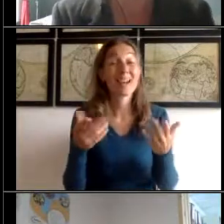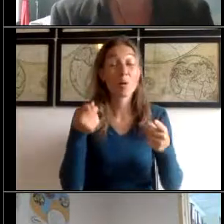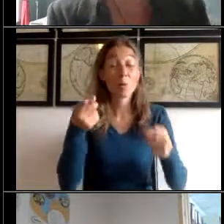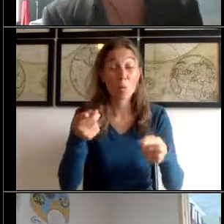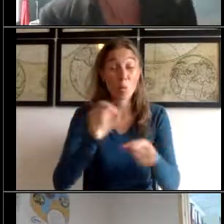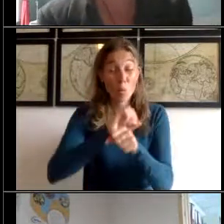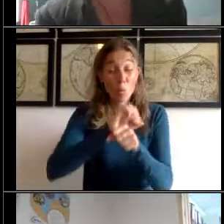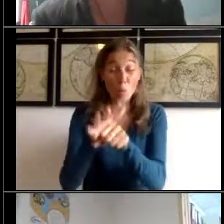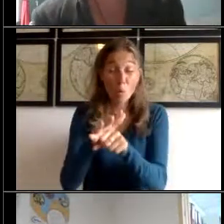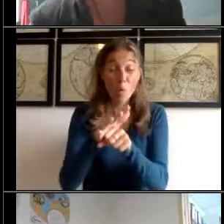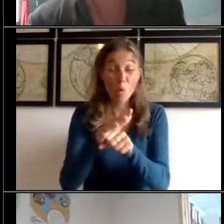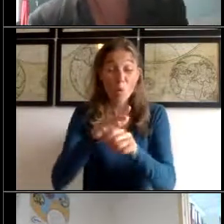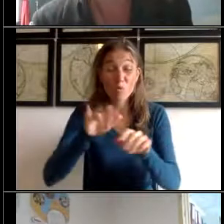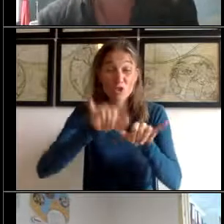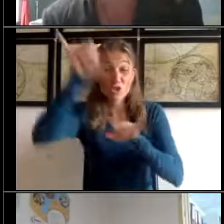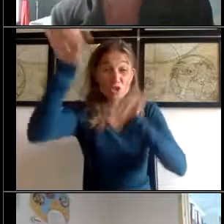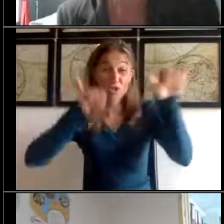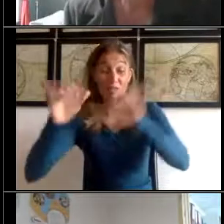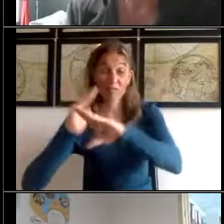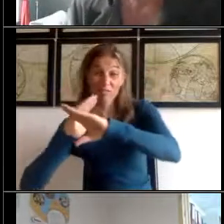within and between countries for the volunteers?